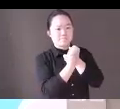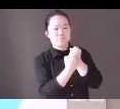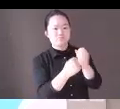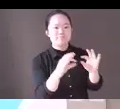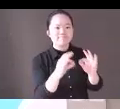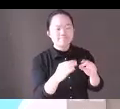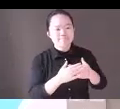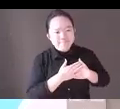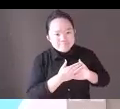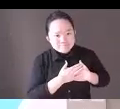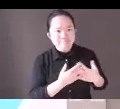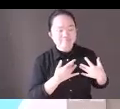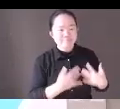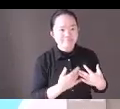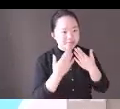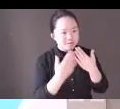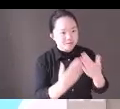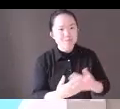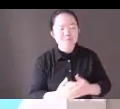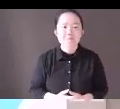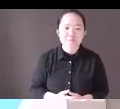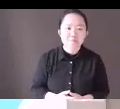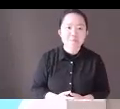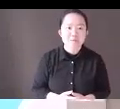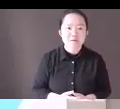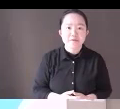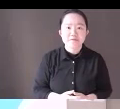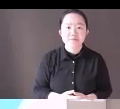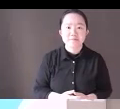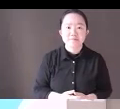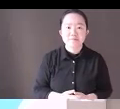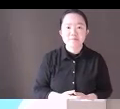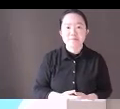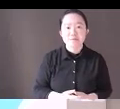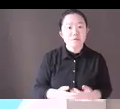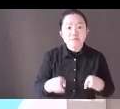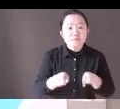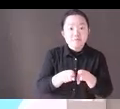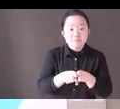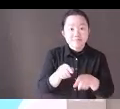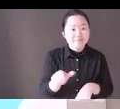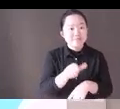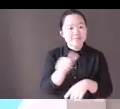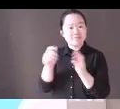for a new another hybrid event we used to to do them more frequently before the pandemic um but